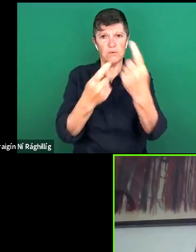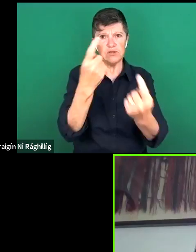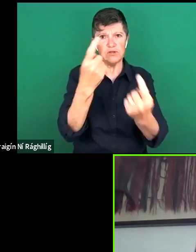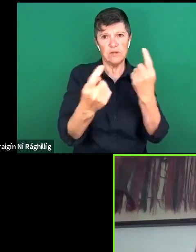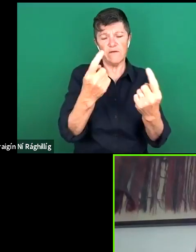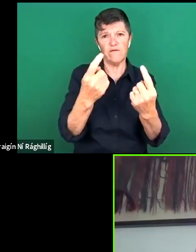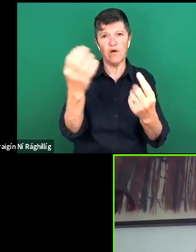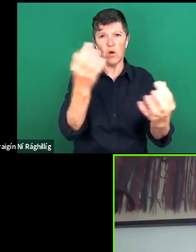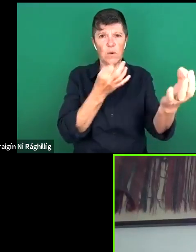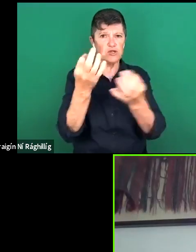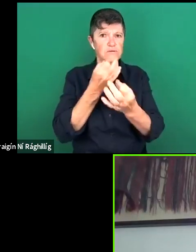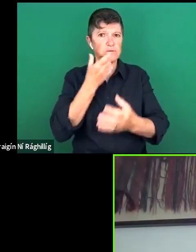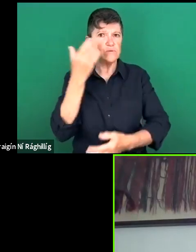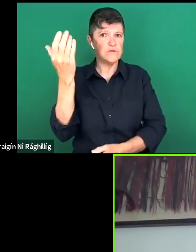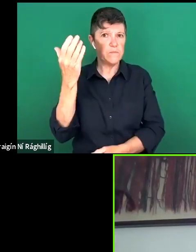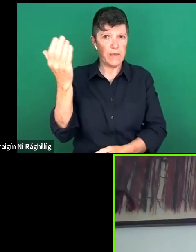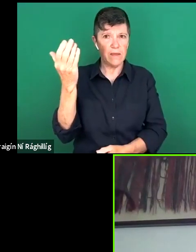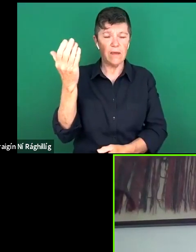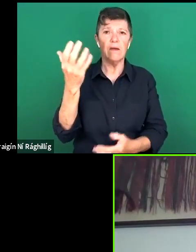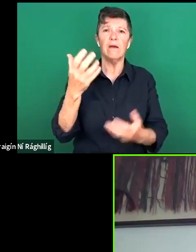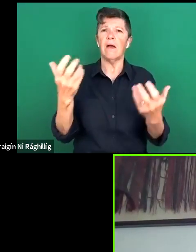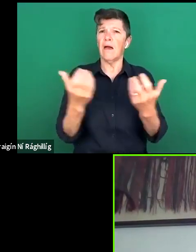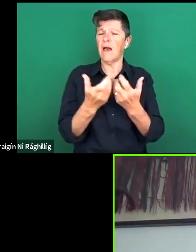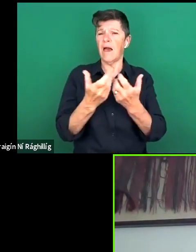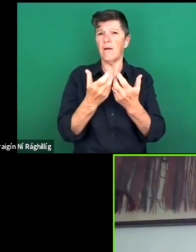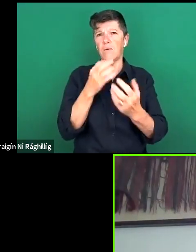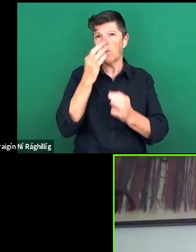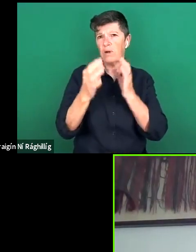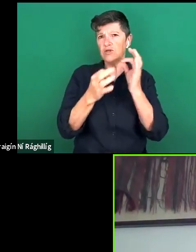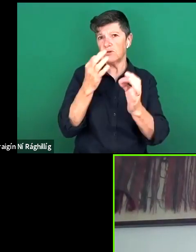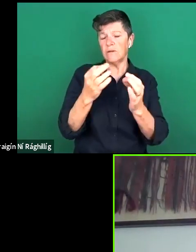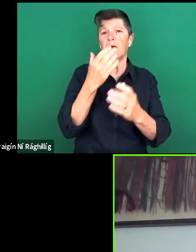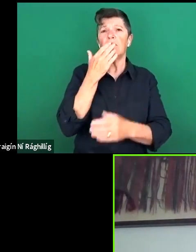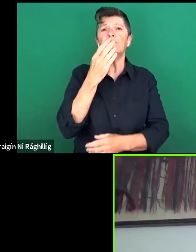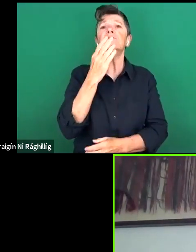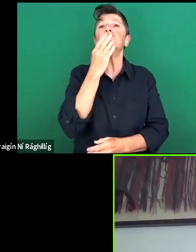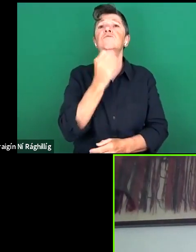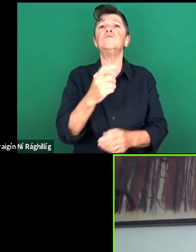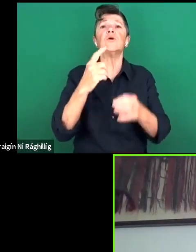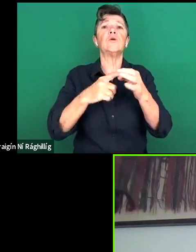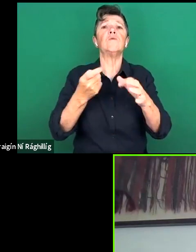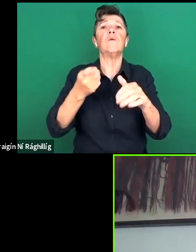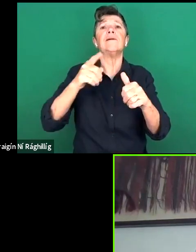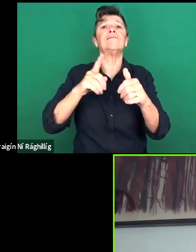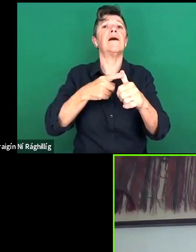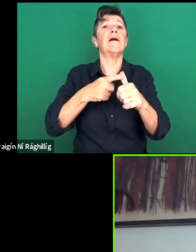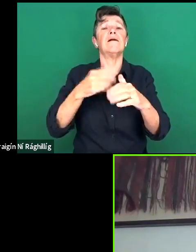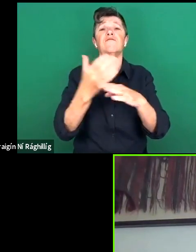and we aim to make it available as a video recording